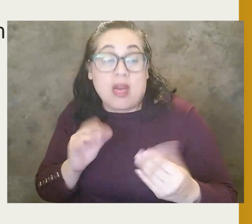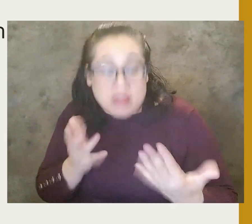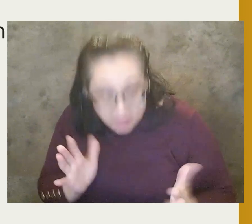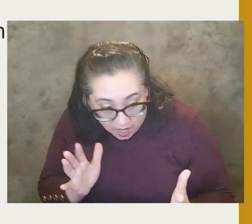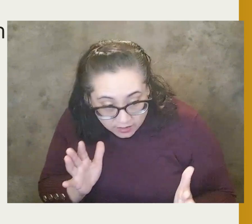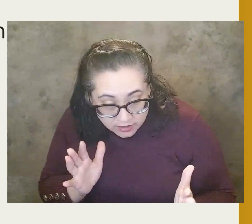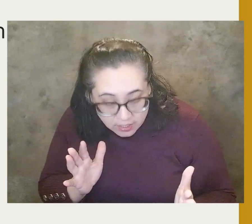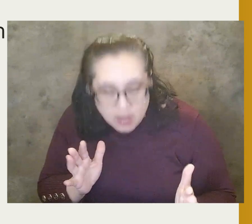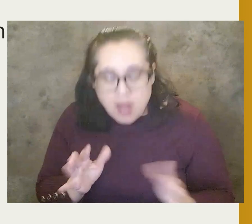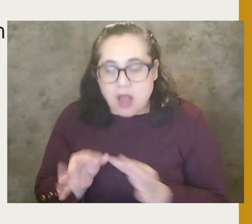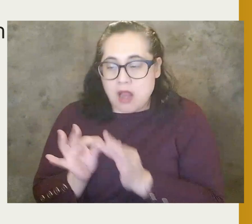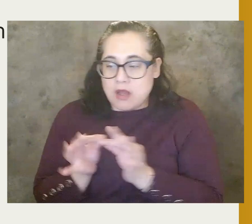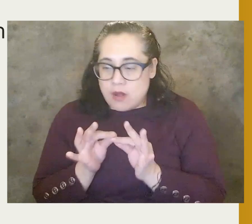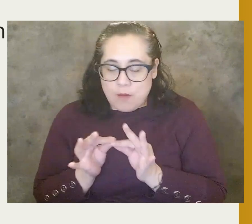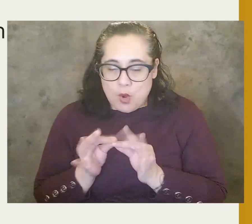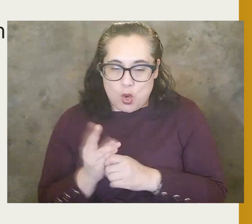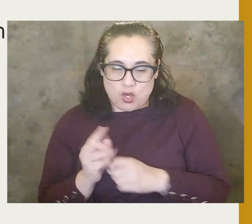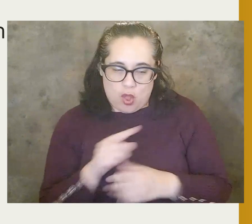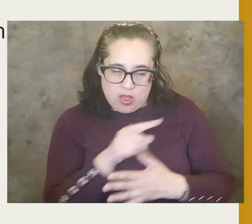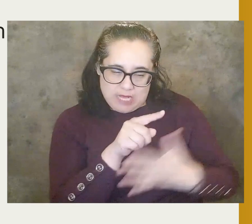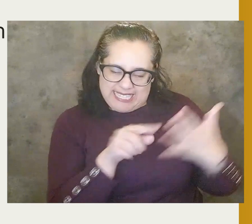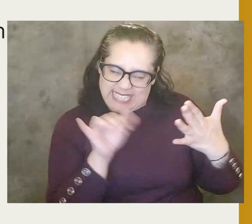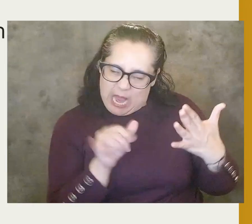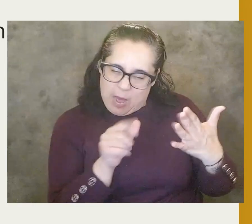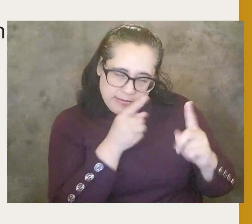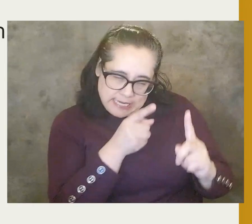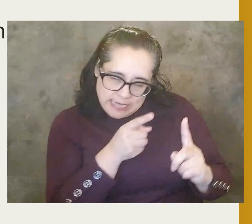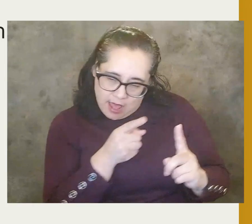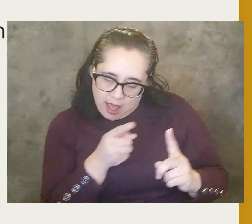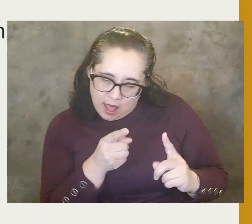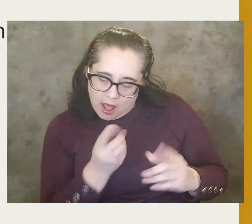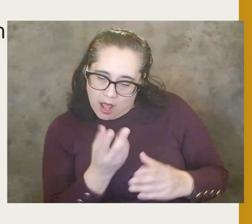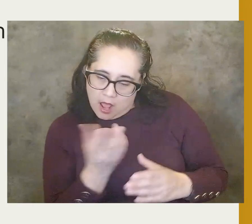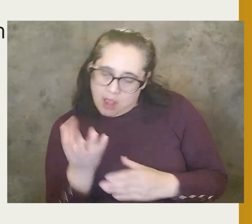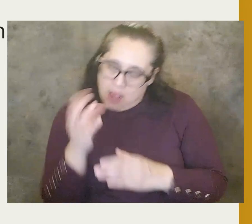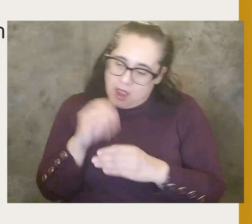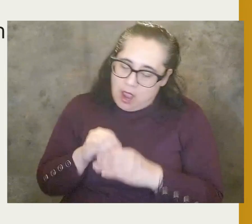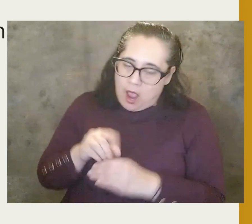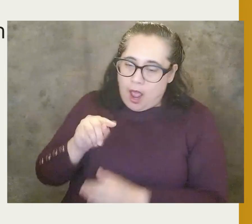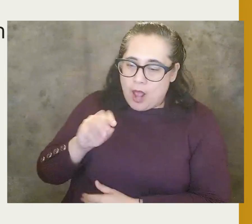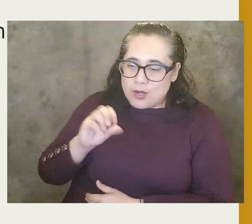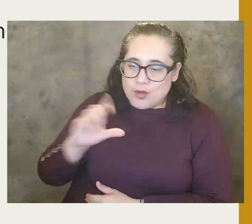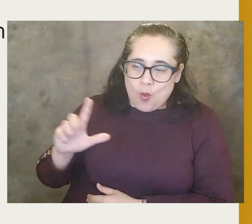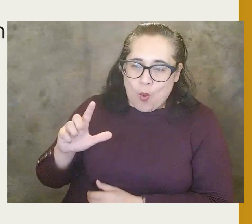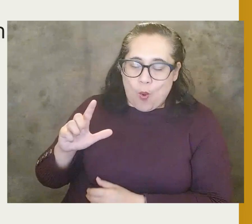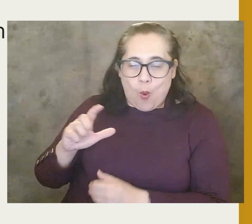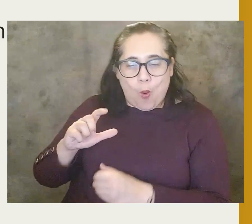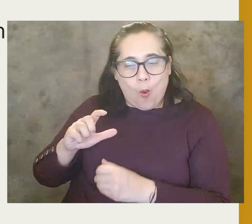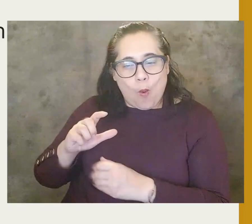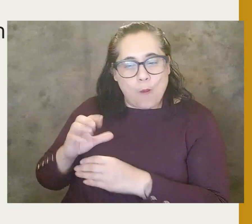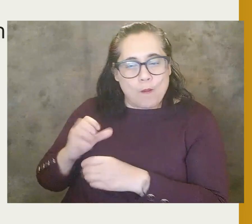Then the interpreter uses those same details as tools to ... produce a quality interpretation.